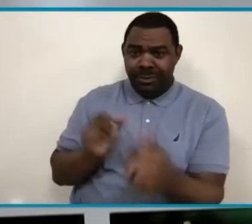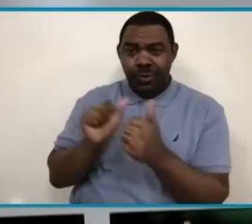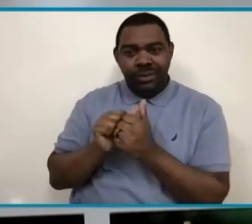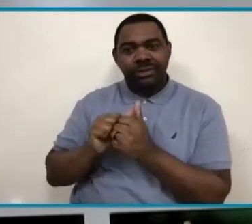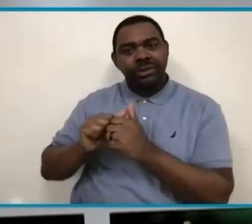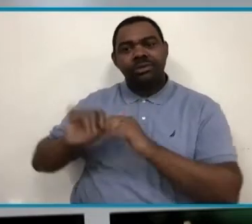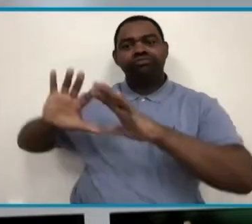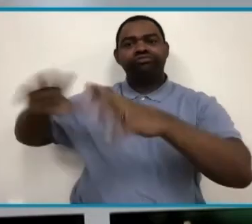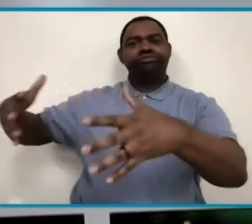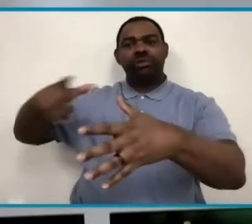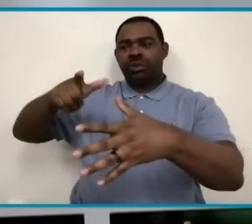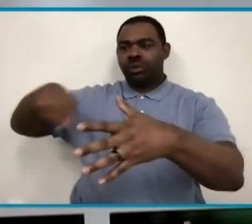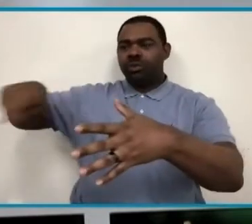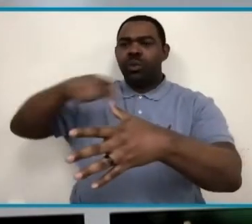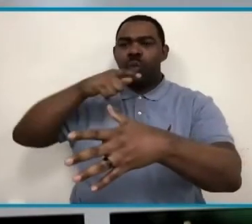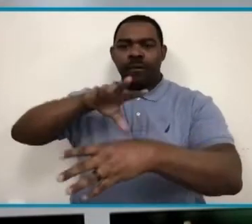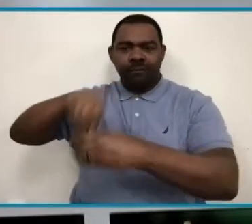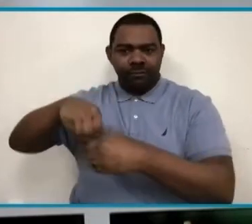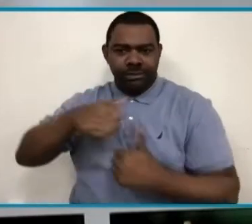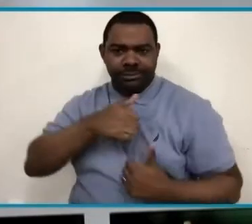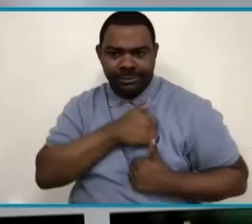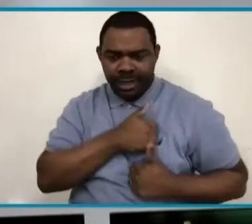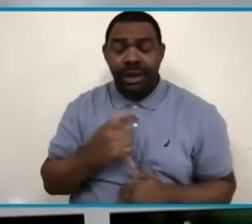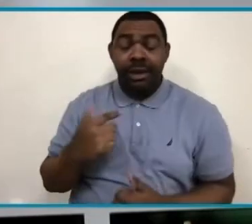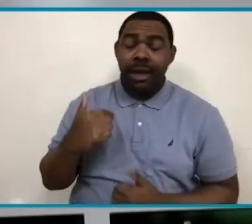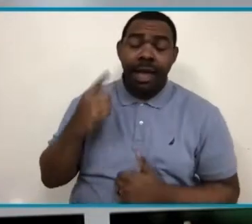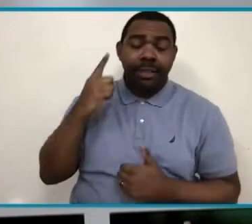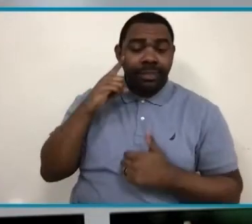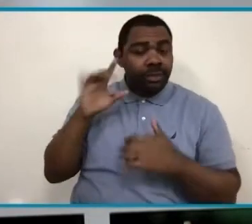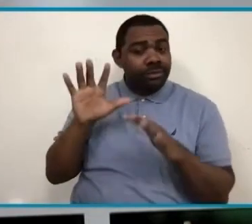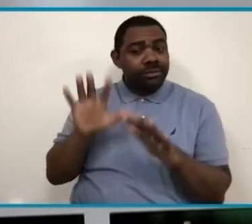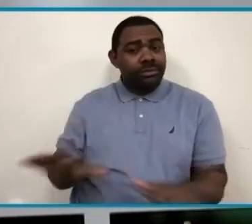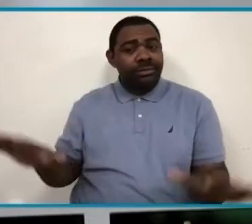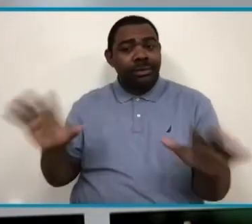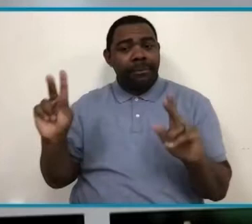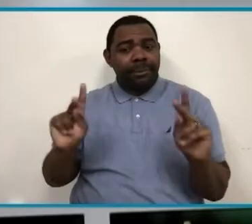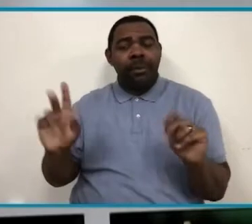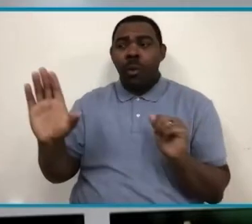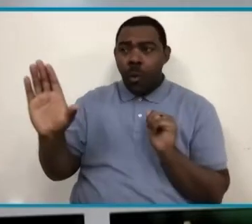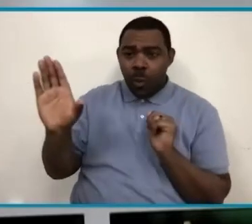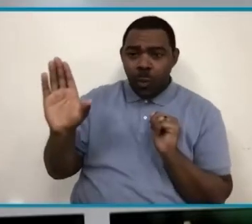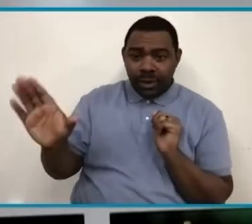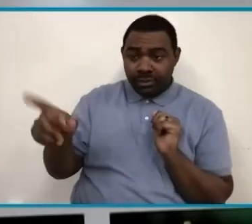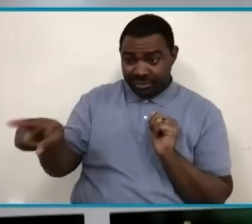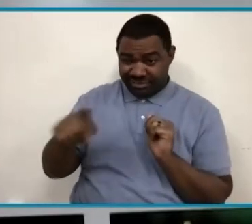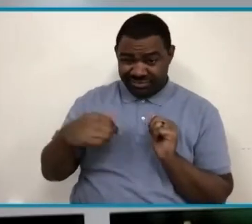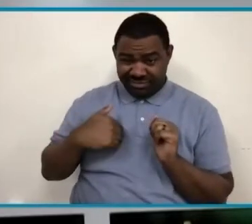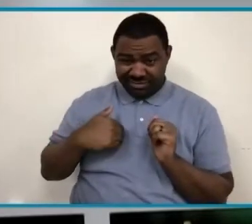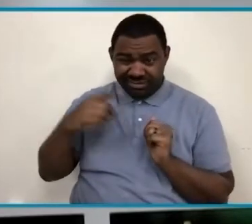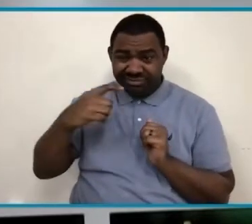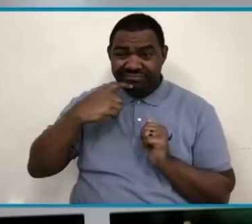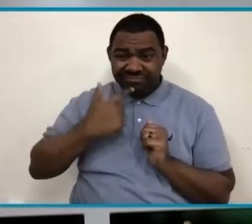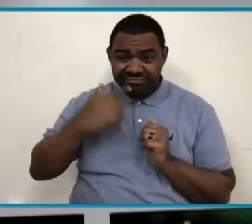I think overall people with chronic pain often view pain mostly as situated in the body and